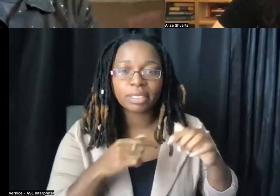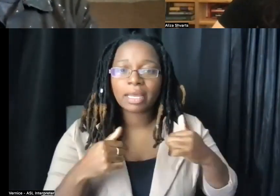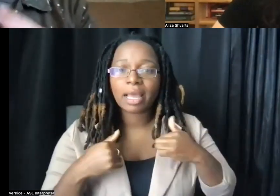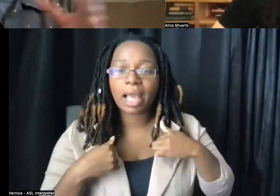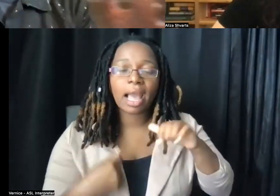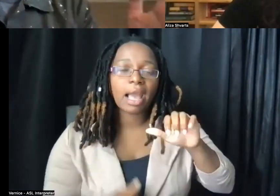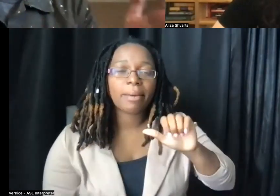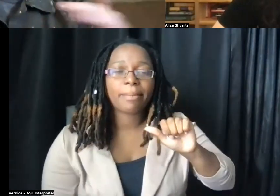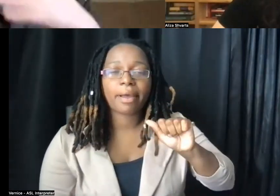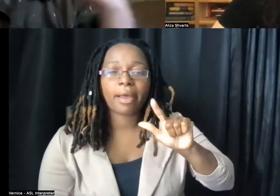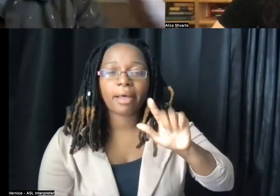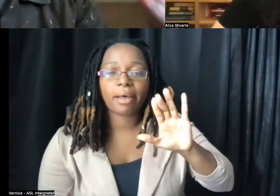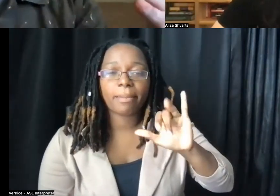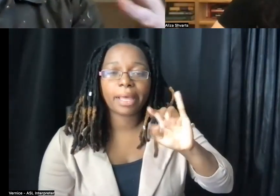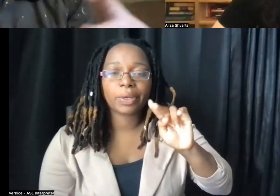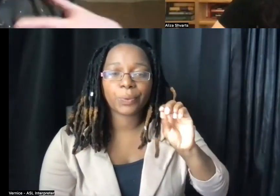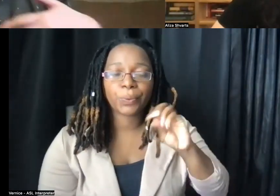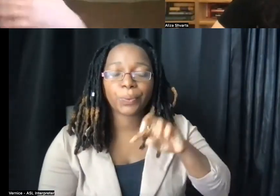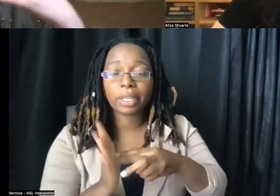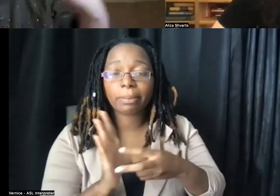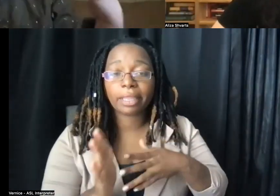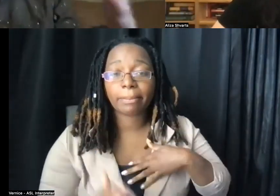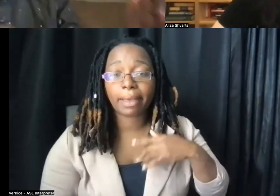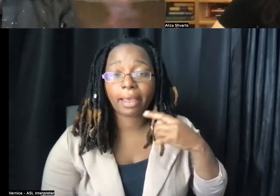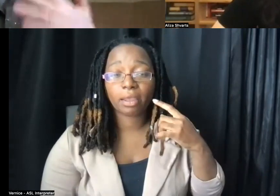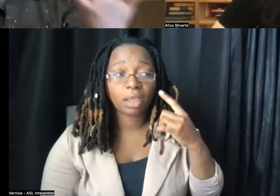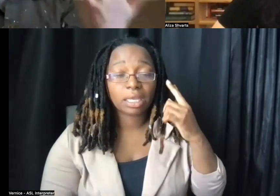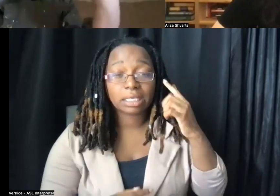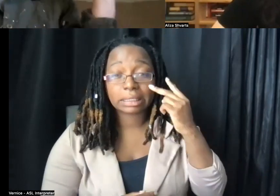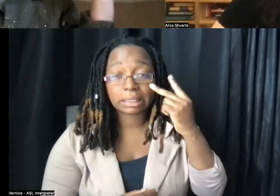I am albino, I have low vision. So, it is also hard